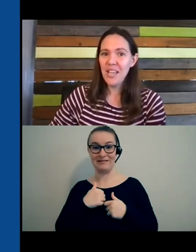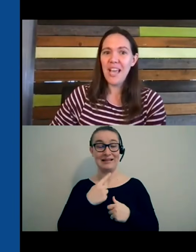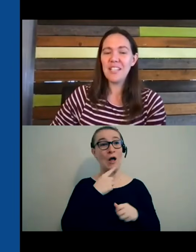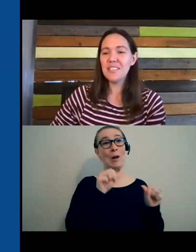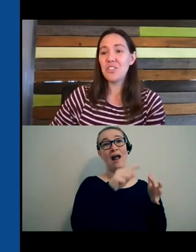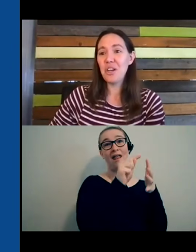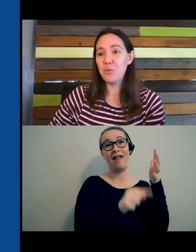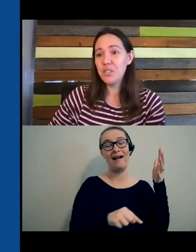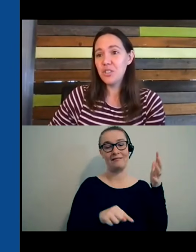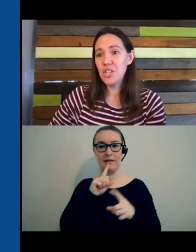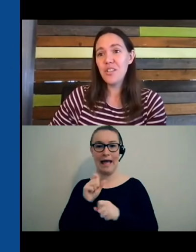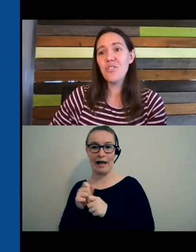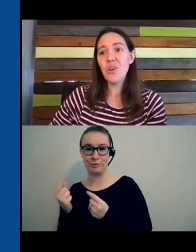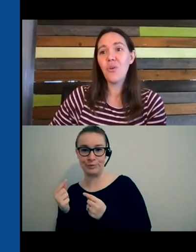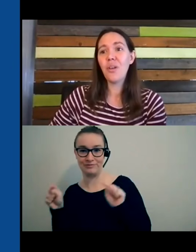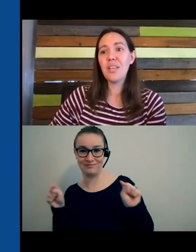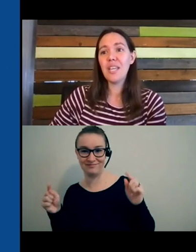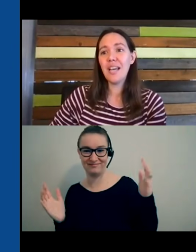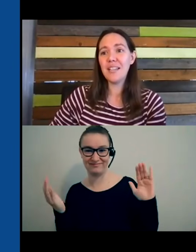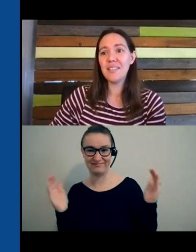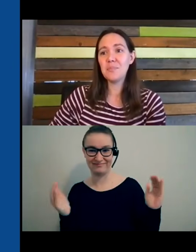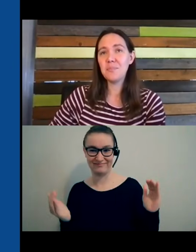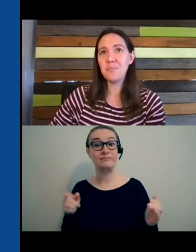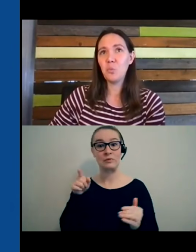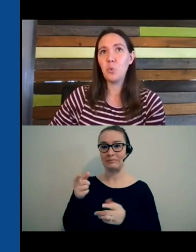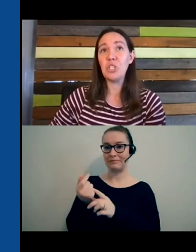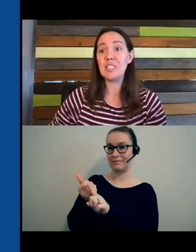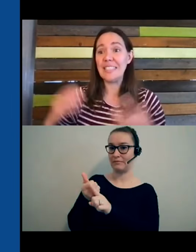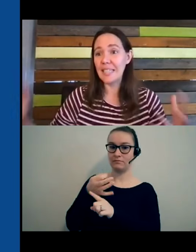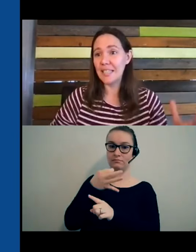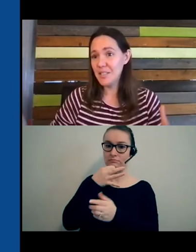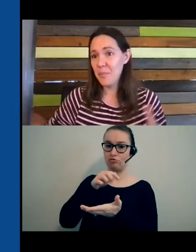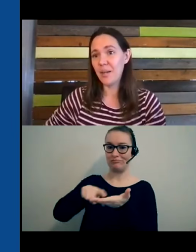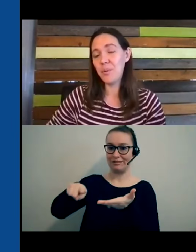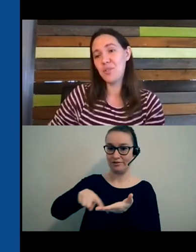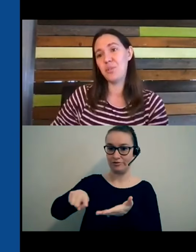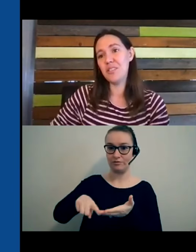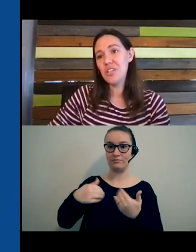And he's done a lot of research on this, so he has real data to back up his presentation.